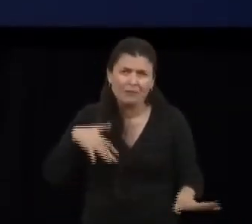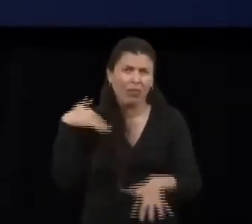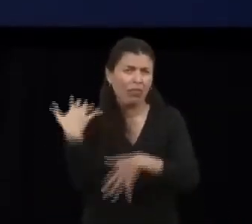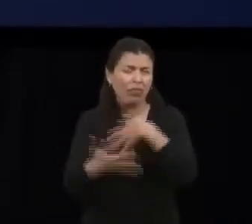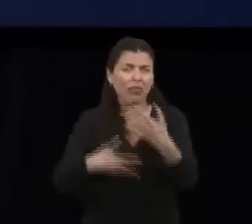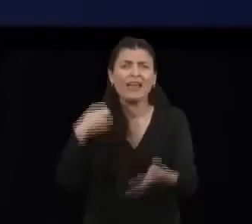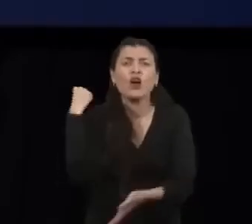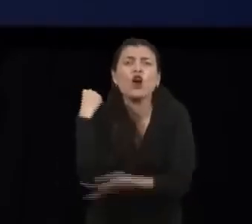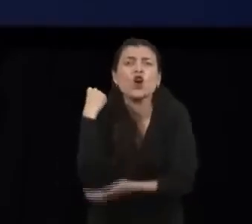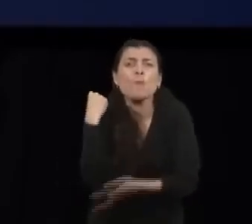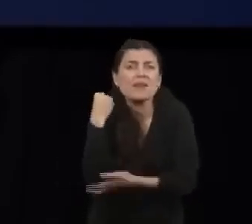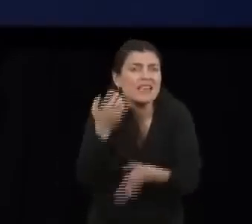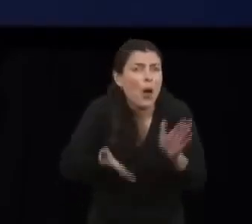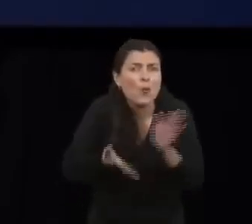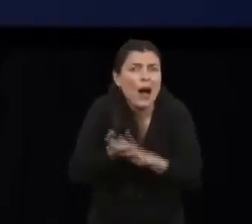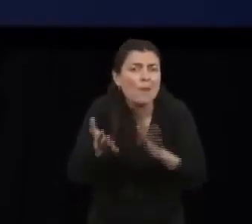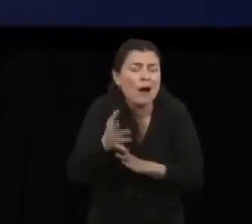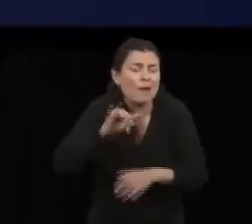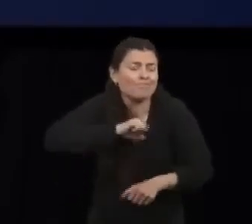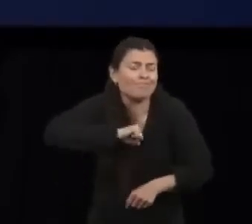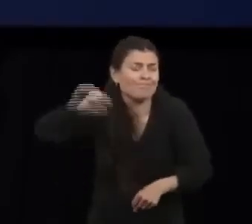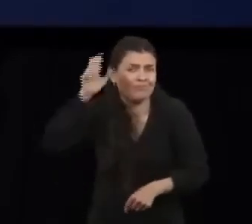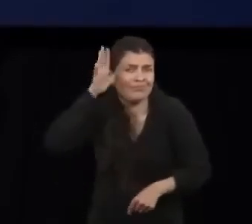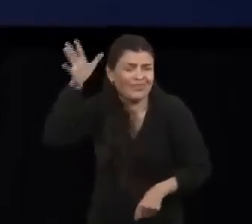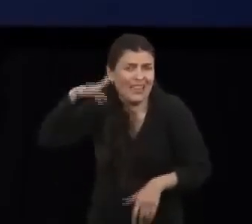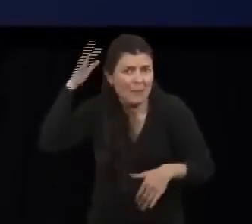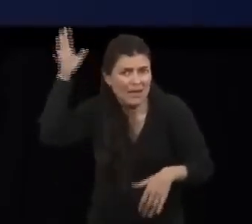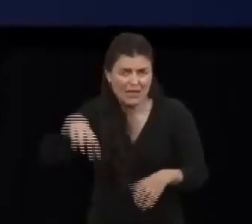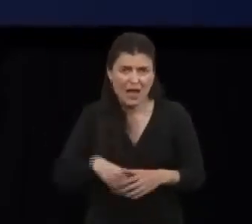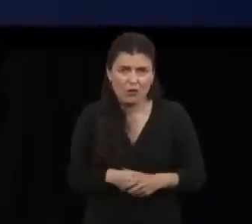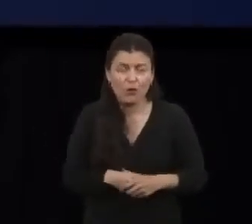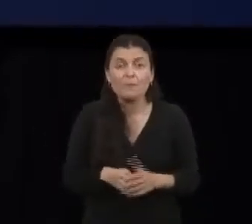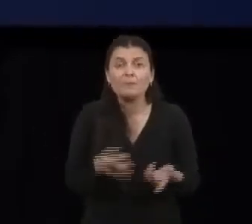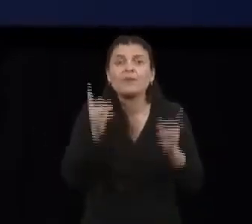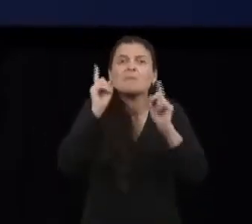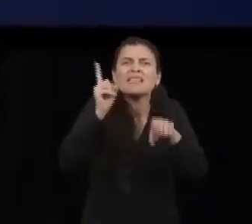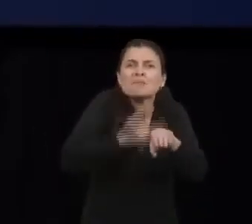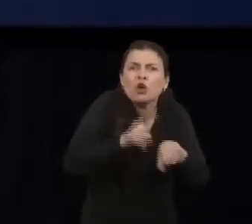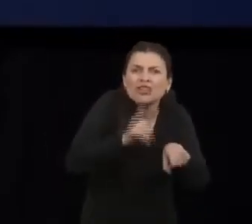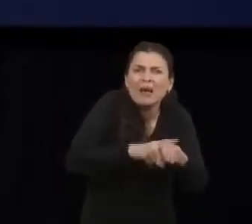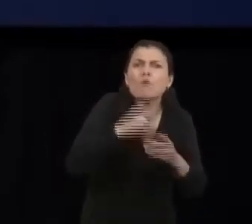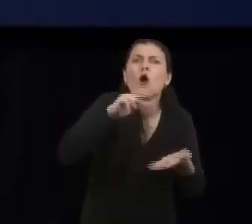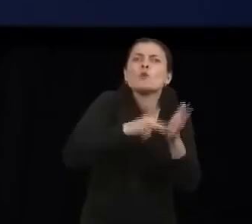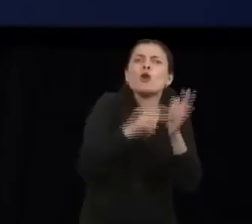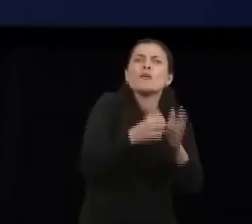Because we combined the monetary imbalance prior to Rodriguez,